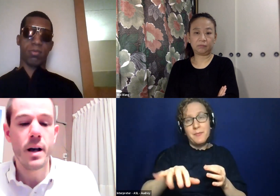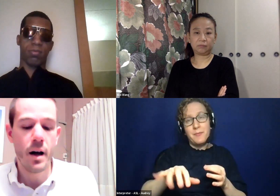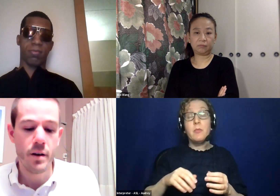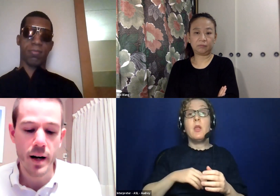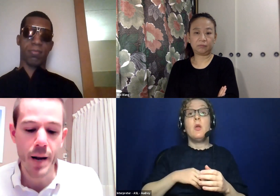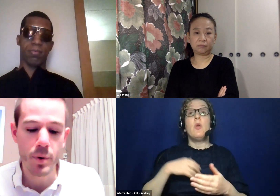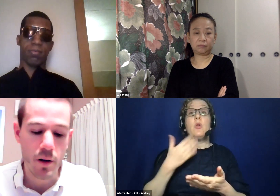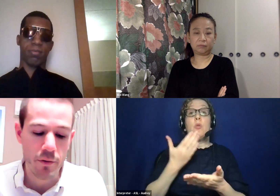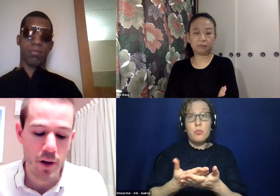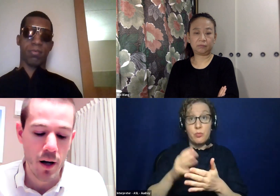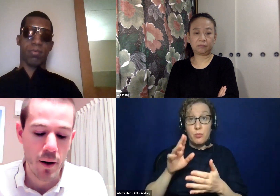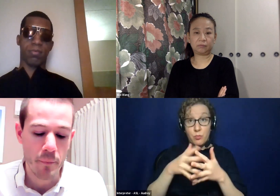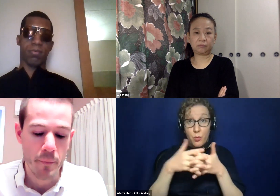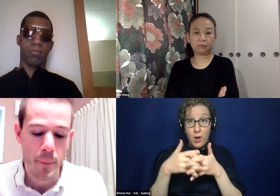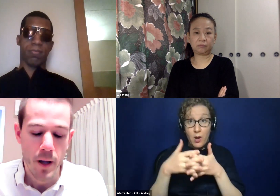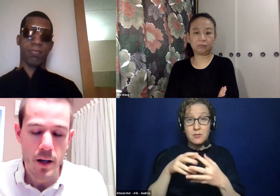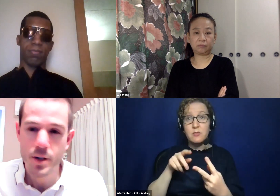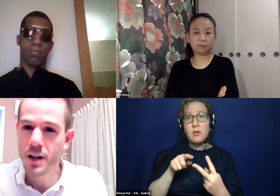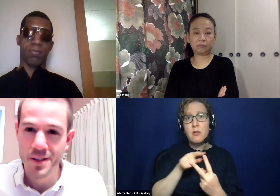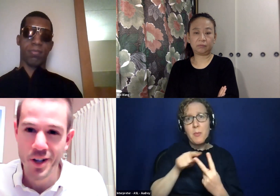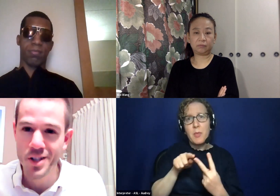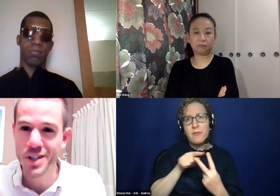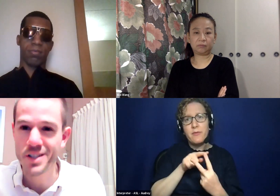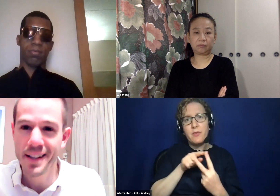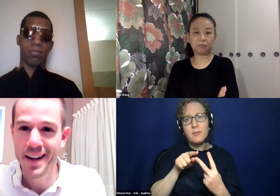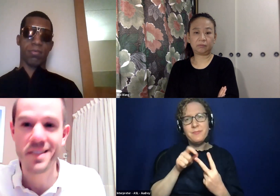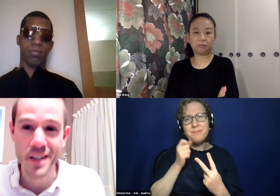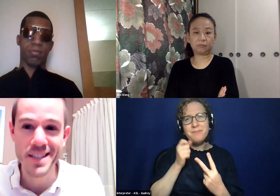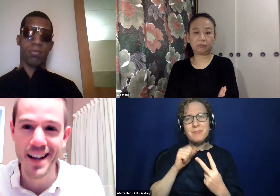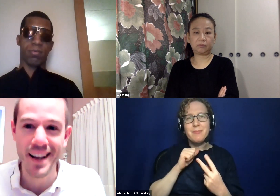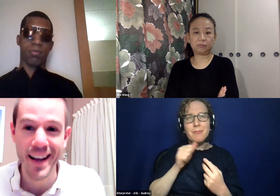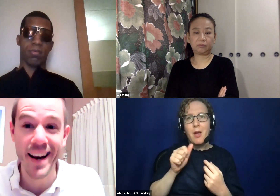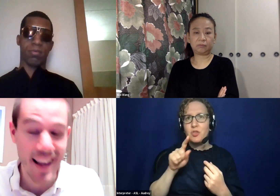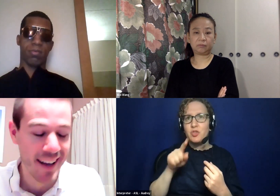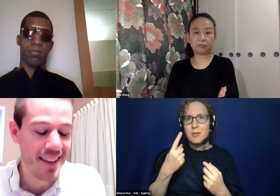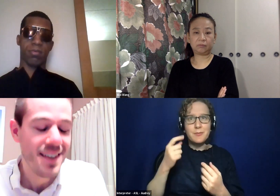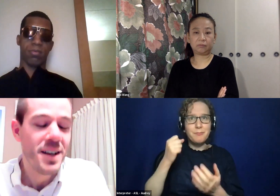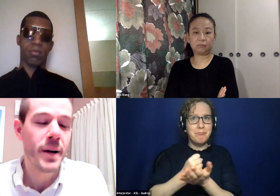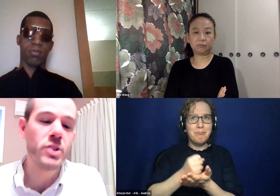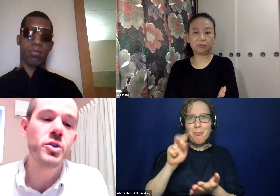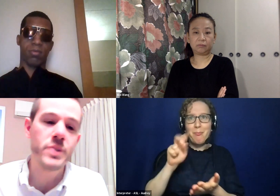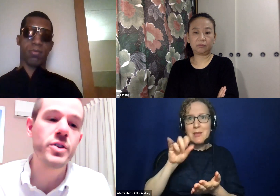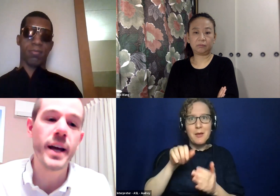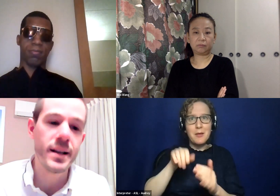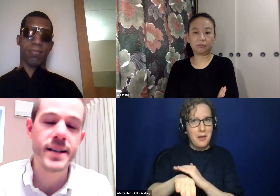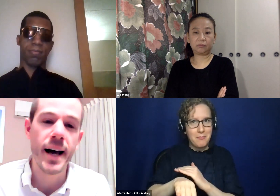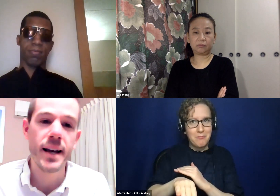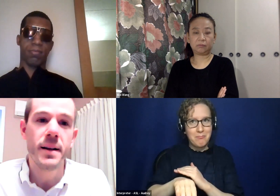there are a couple of it's not just getting the visa and getting in, but also once you get inside